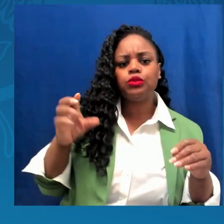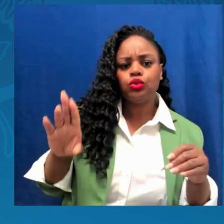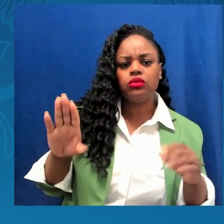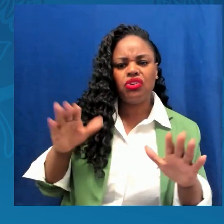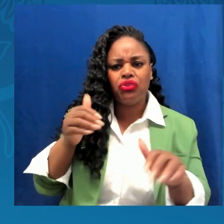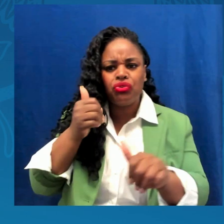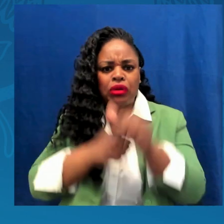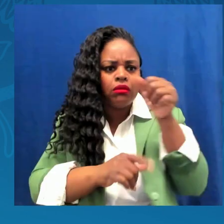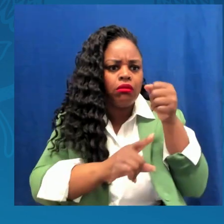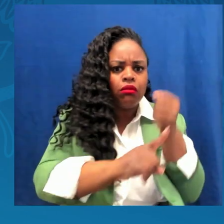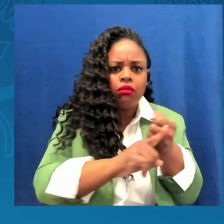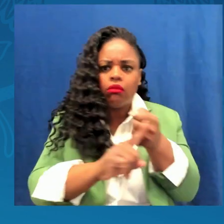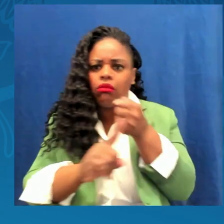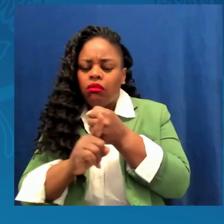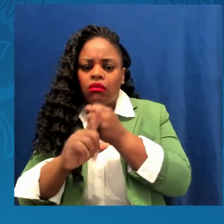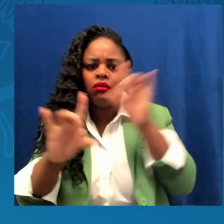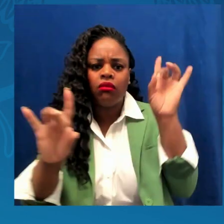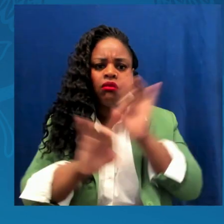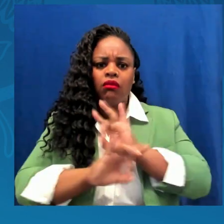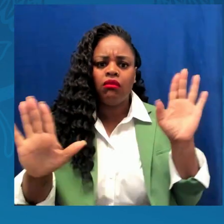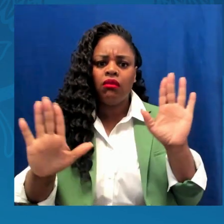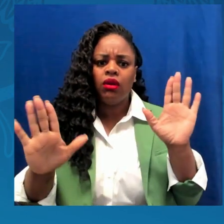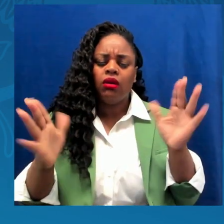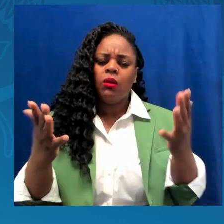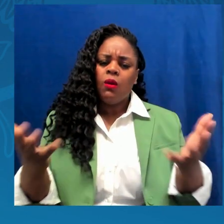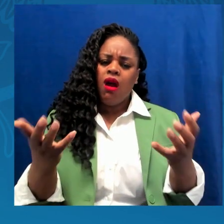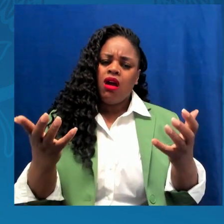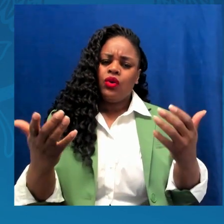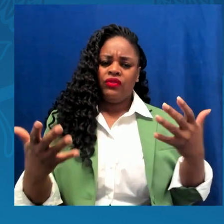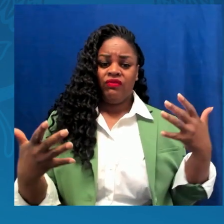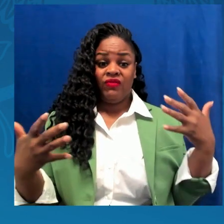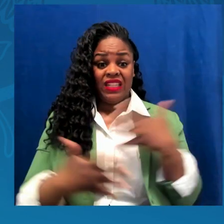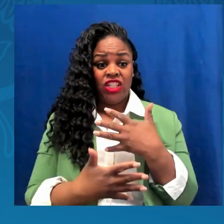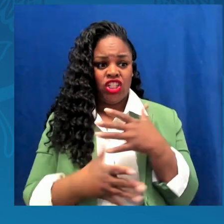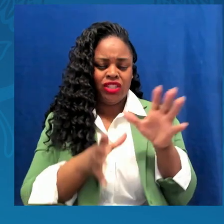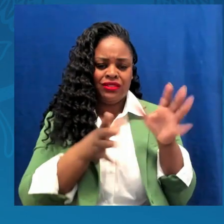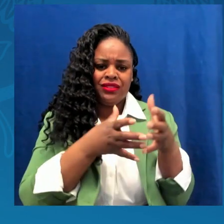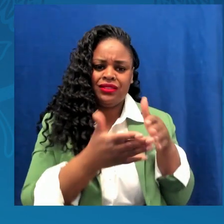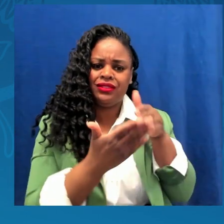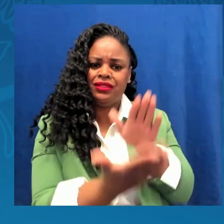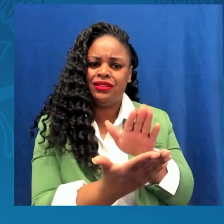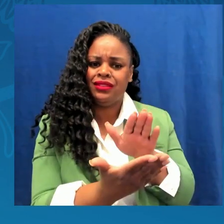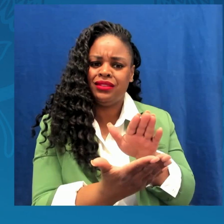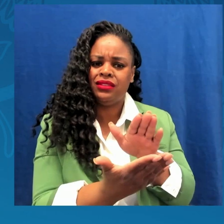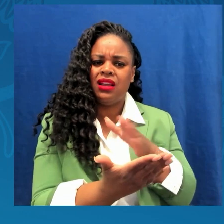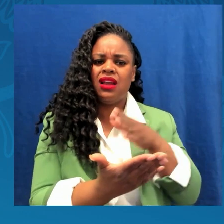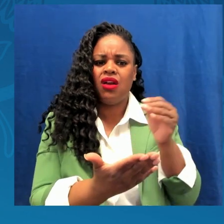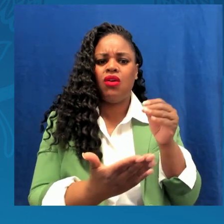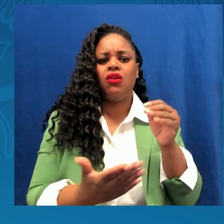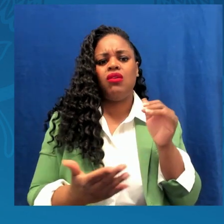aimed to intimidate and terrorize our student body and stakeholder. It was not a coincidence that this malevolence